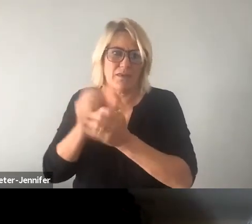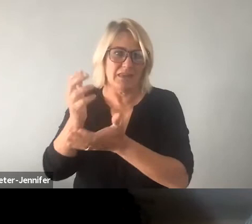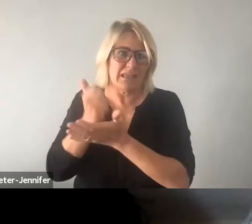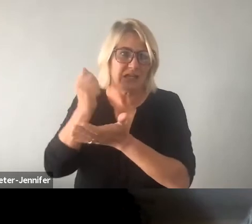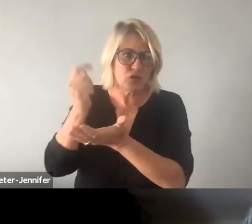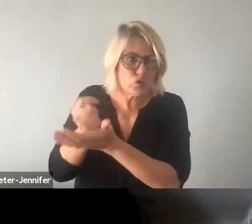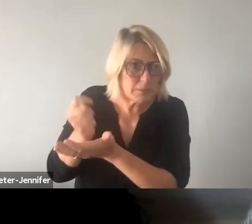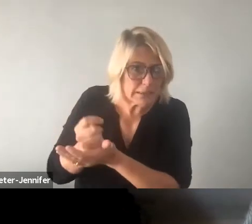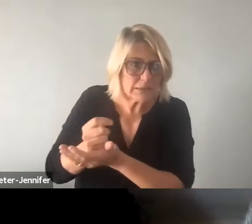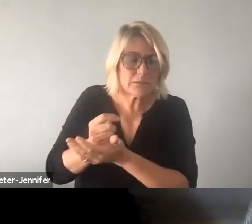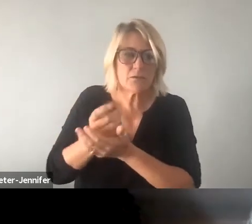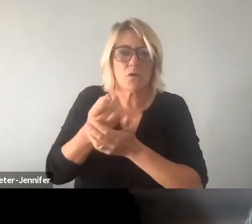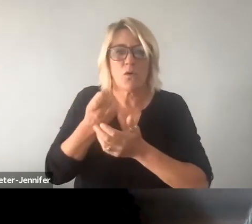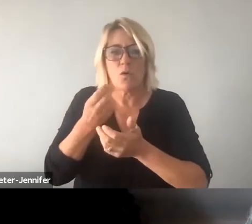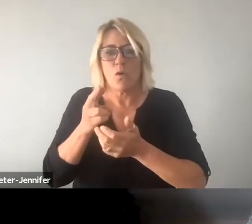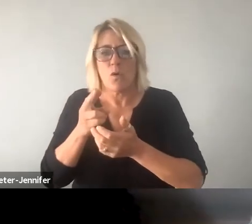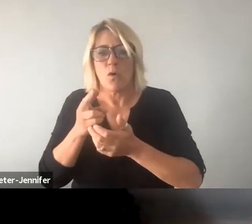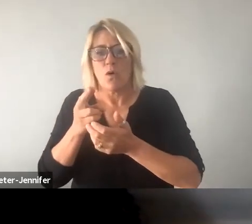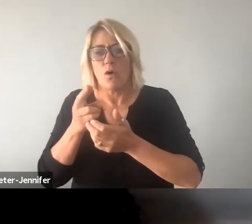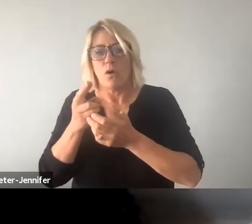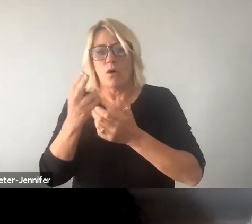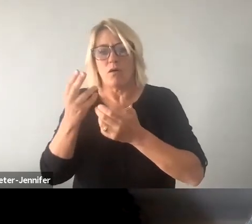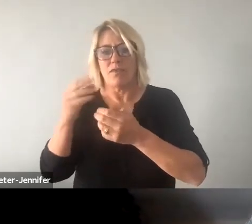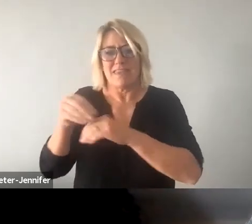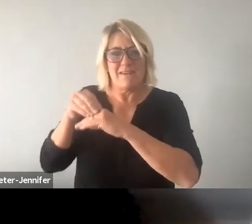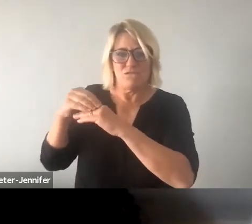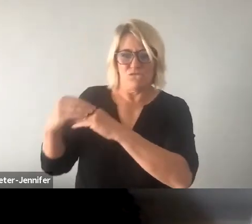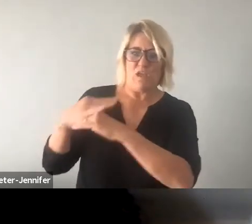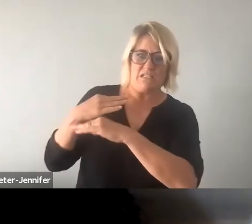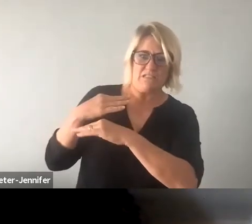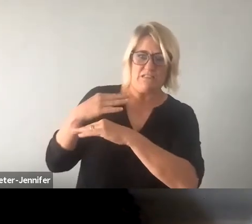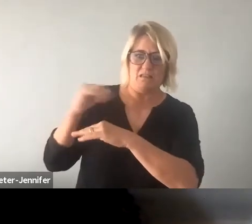accommodations for themselves to, in